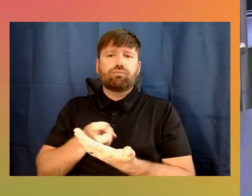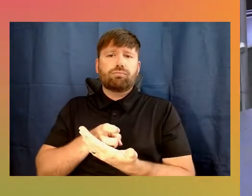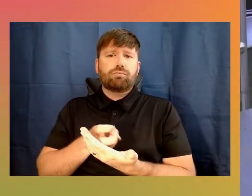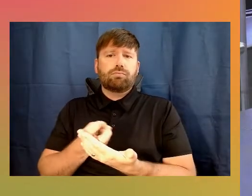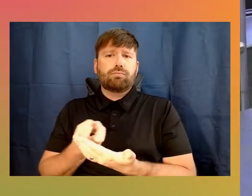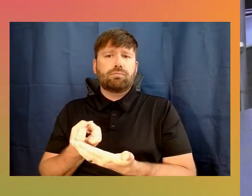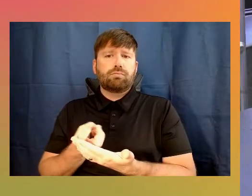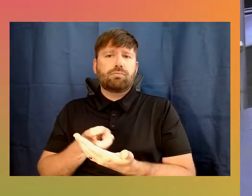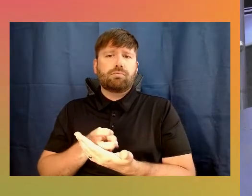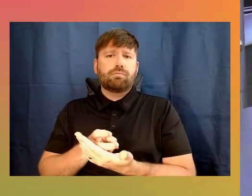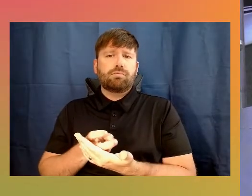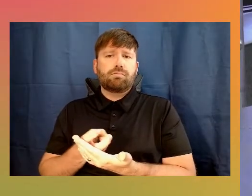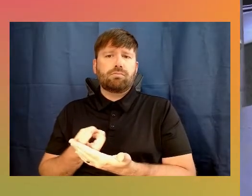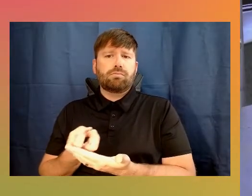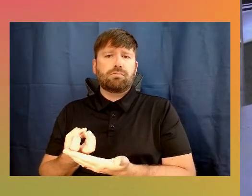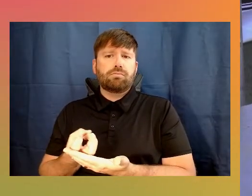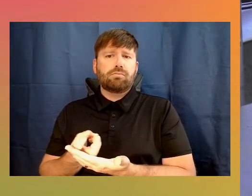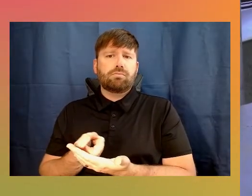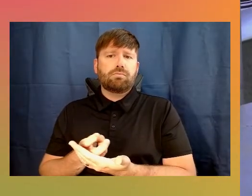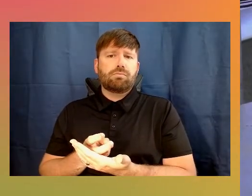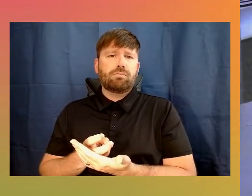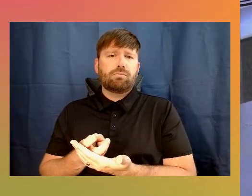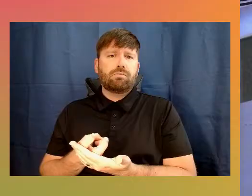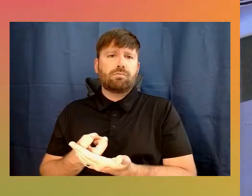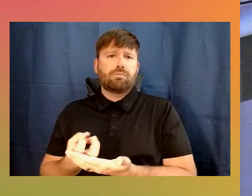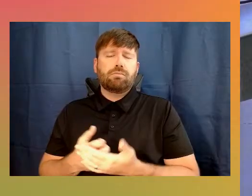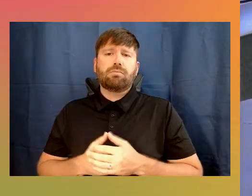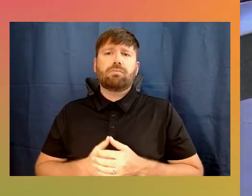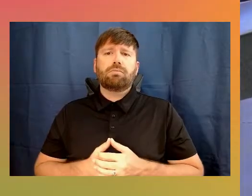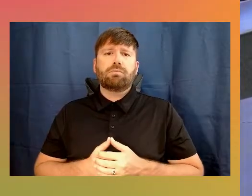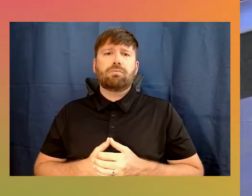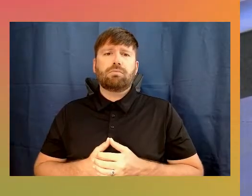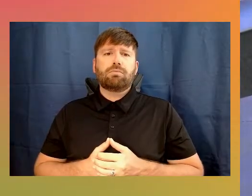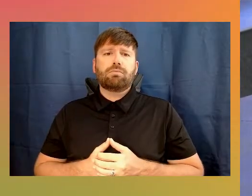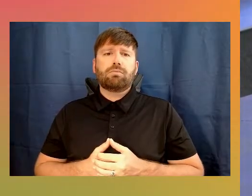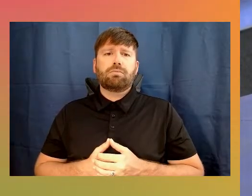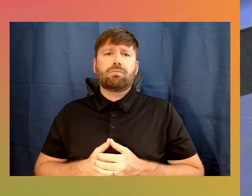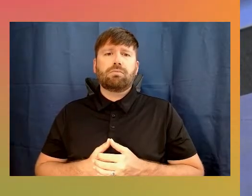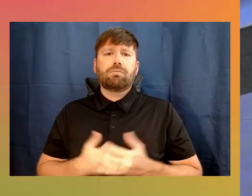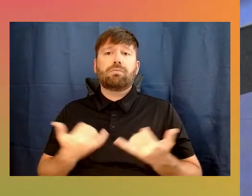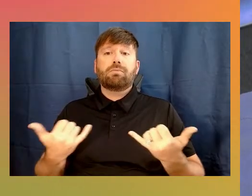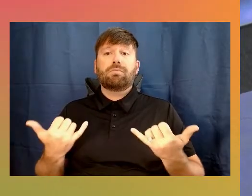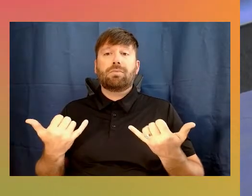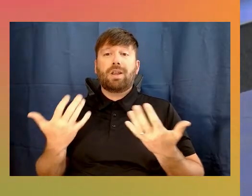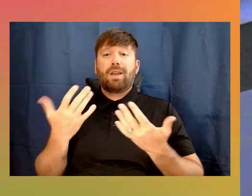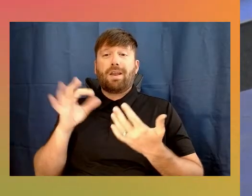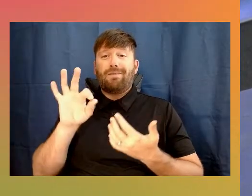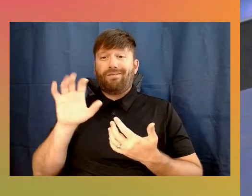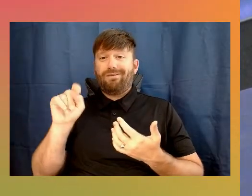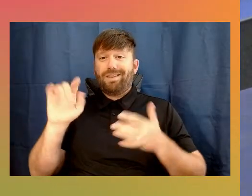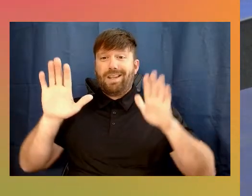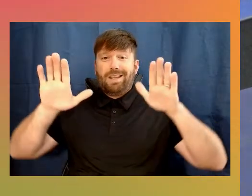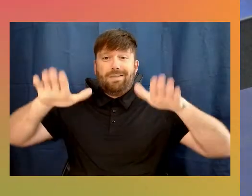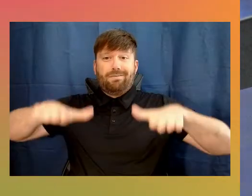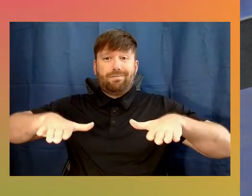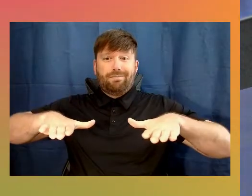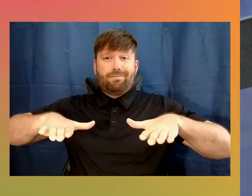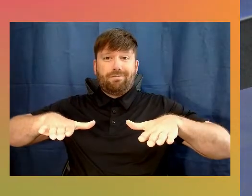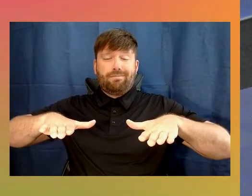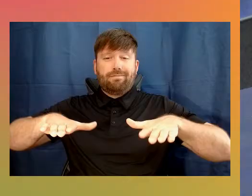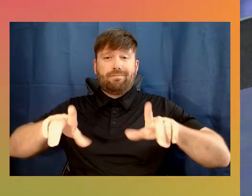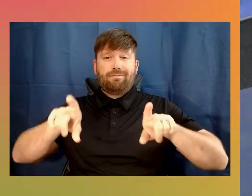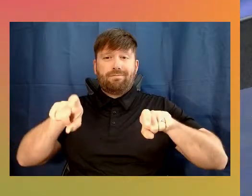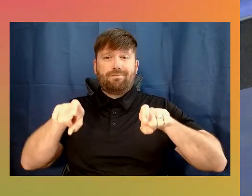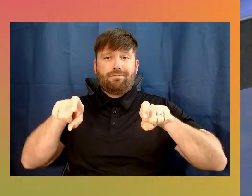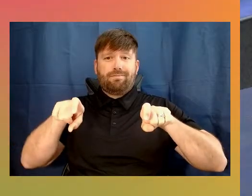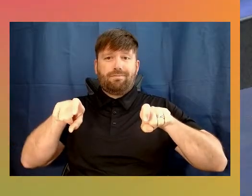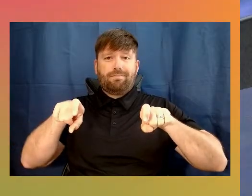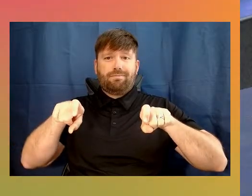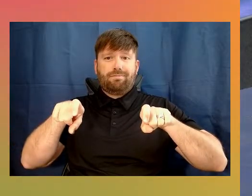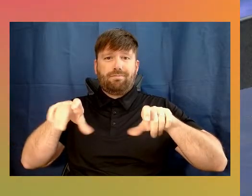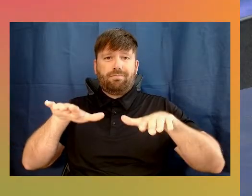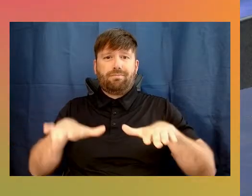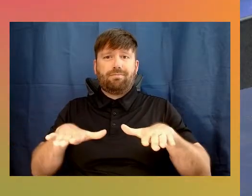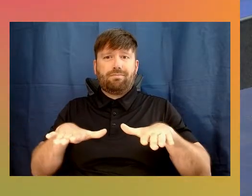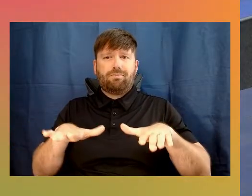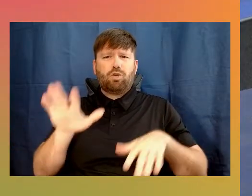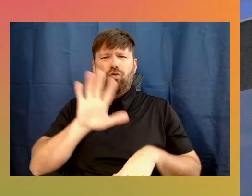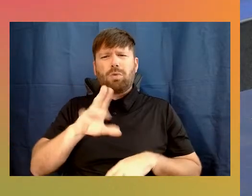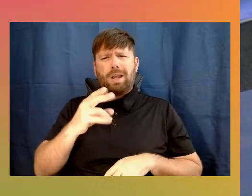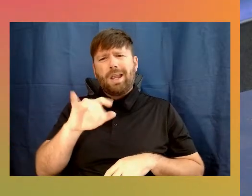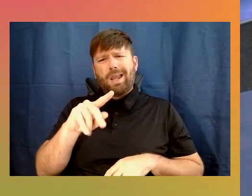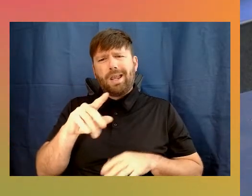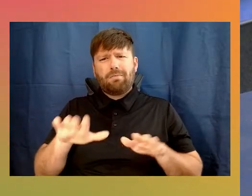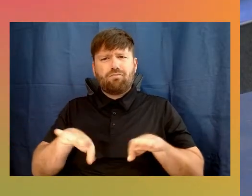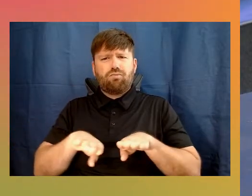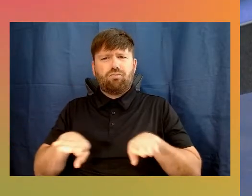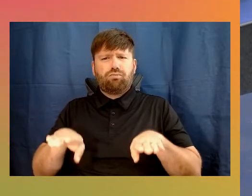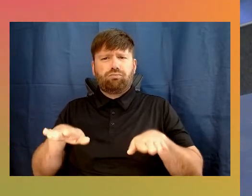GOOD.